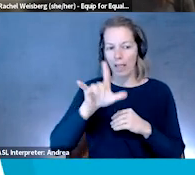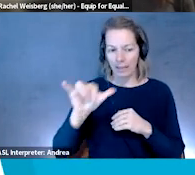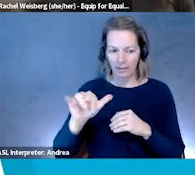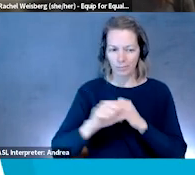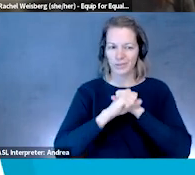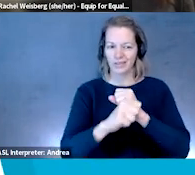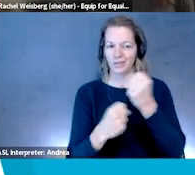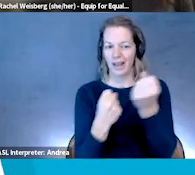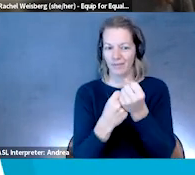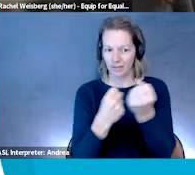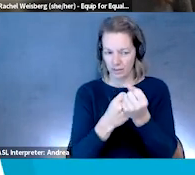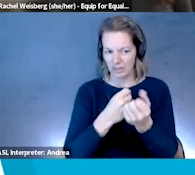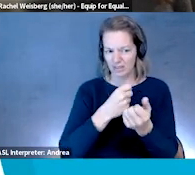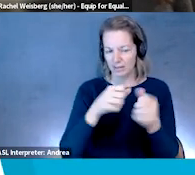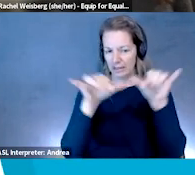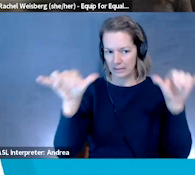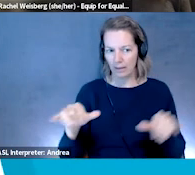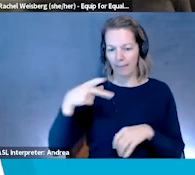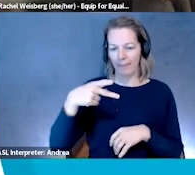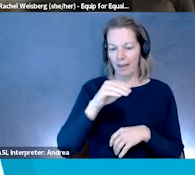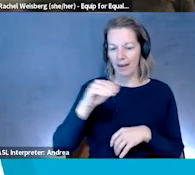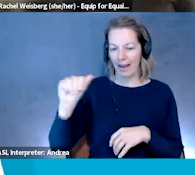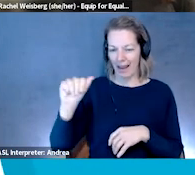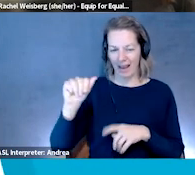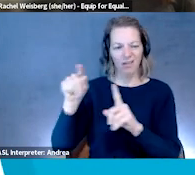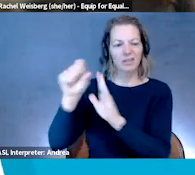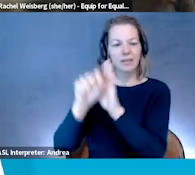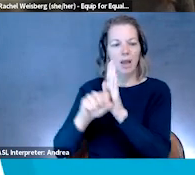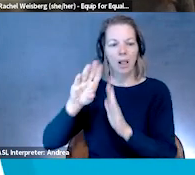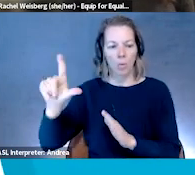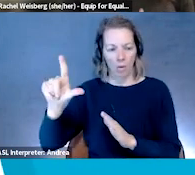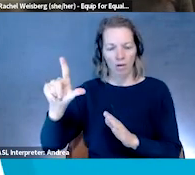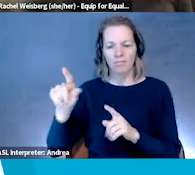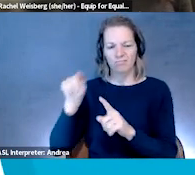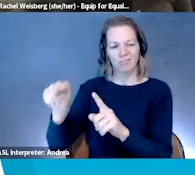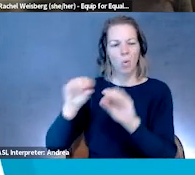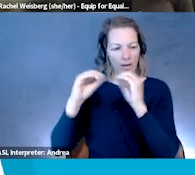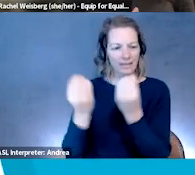EVERYONE IS, WE ARE EQUIPPED FOR QUALITY. IT IS THE PROTECTION AND ADVOCACY